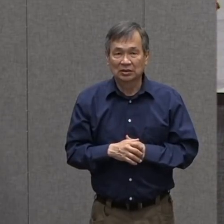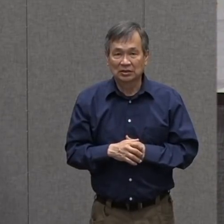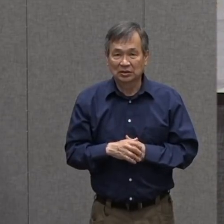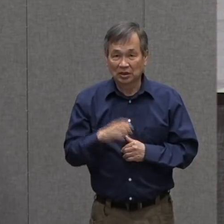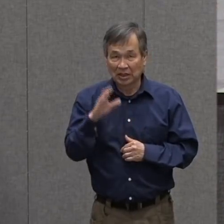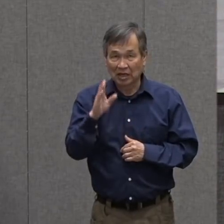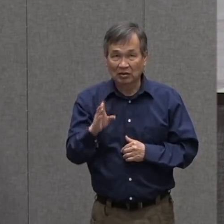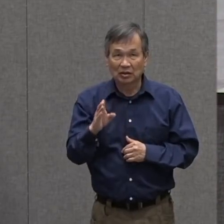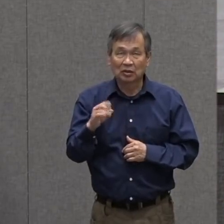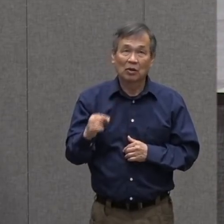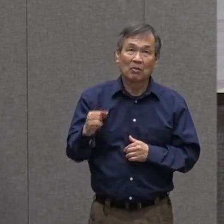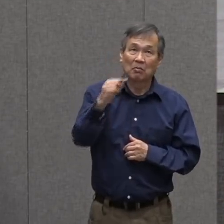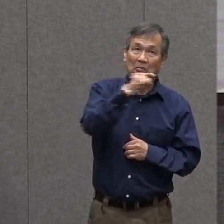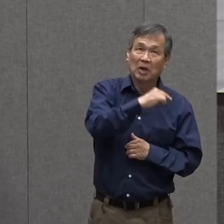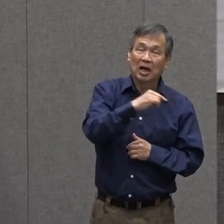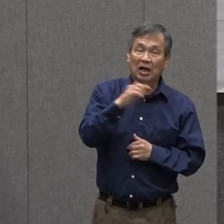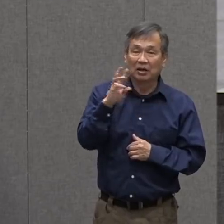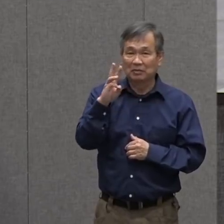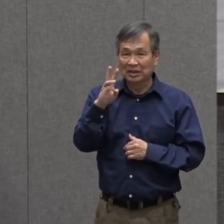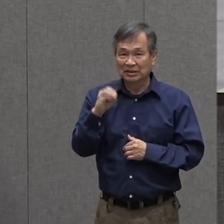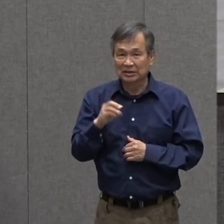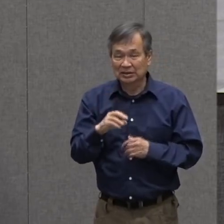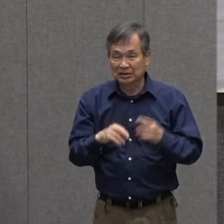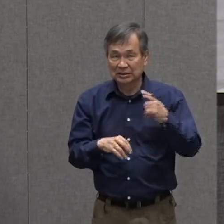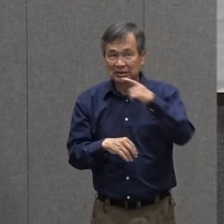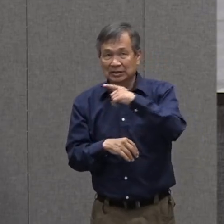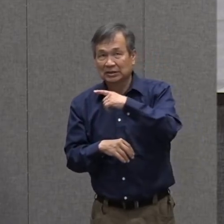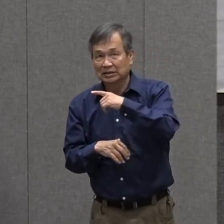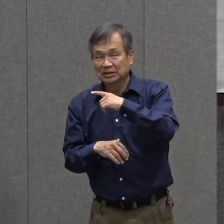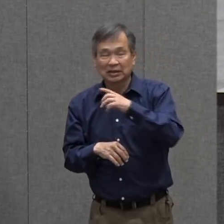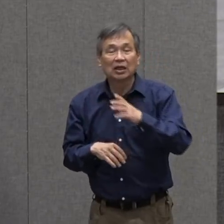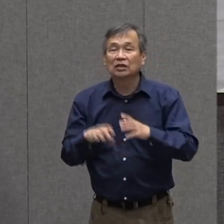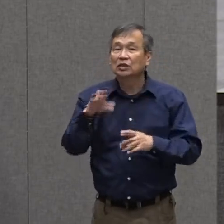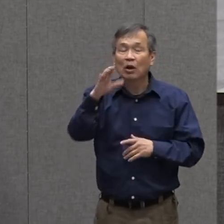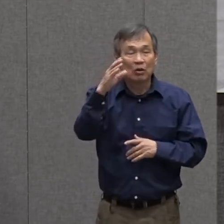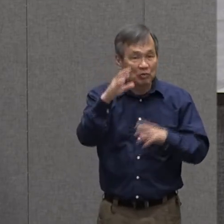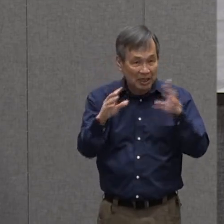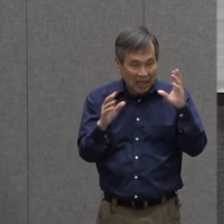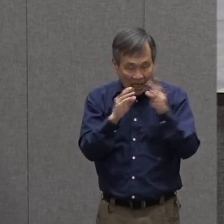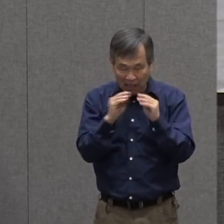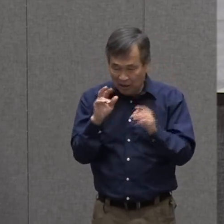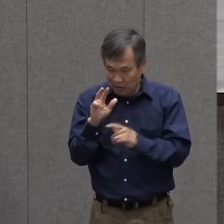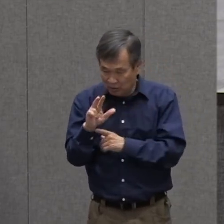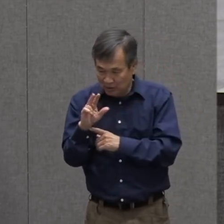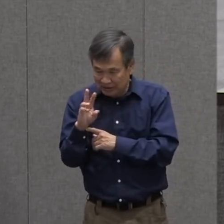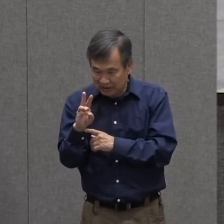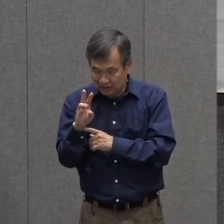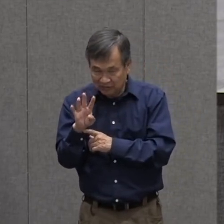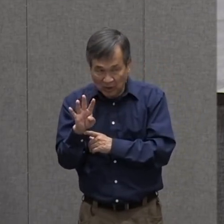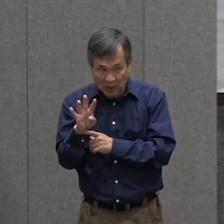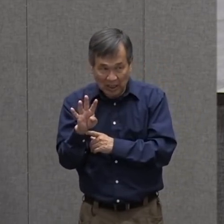So adding those two numbers up knowing that 364 to get to 300 would be 64 jumps.